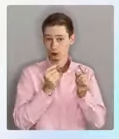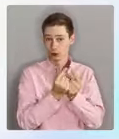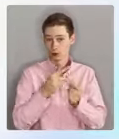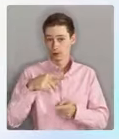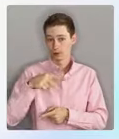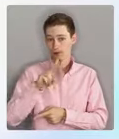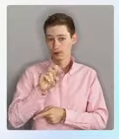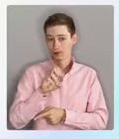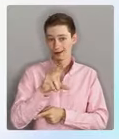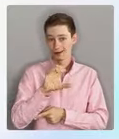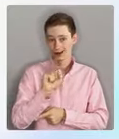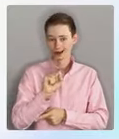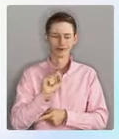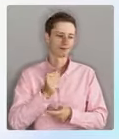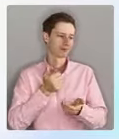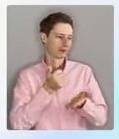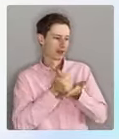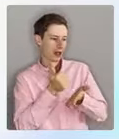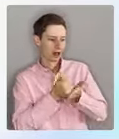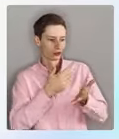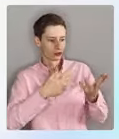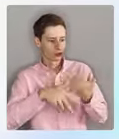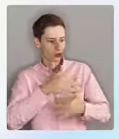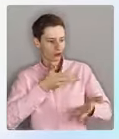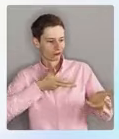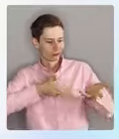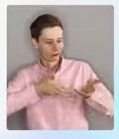Group Presence facilitates social interaction by showing users what their friends are up to.